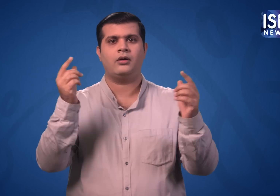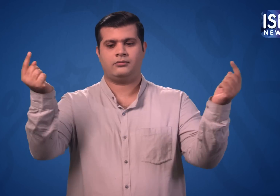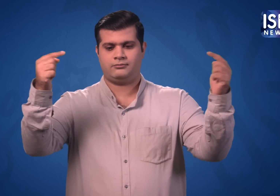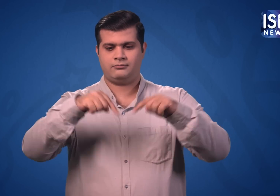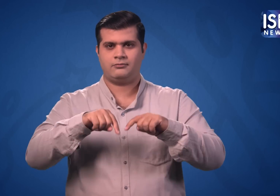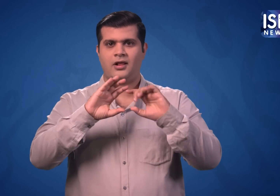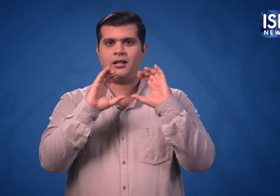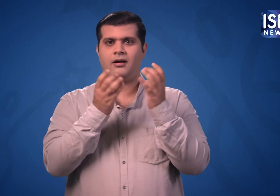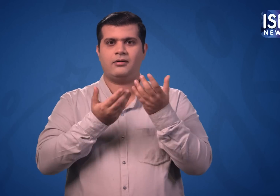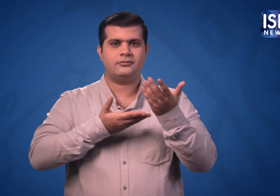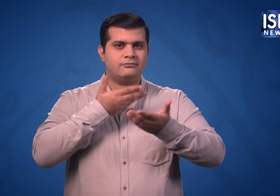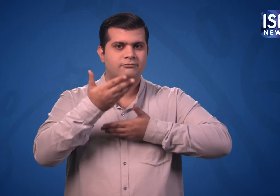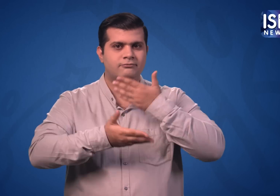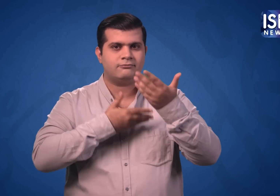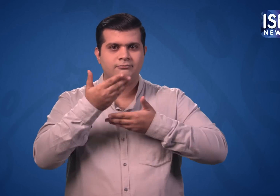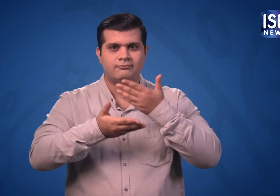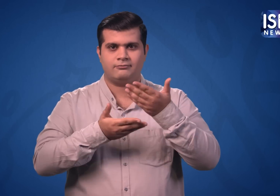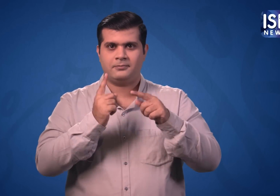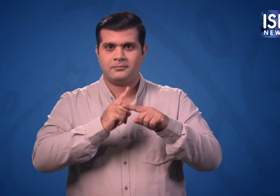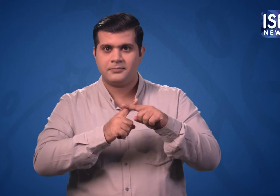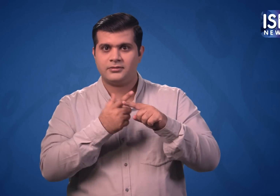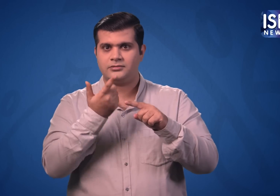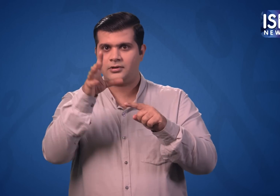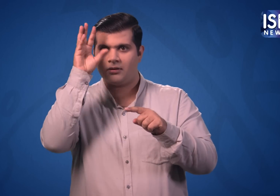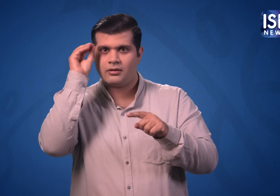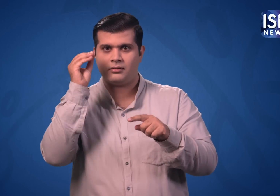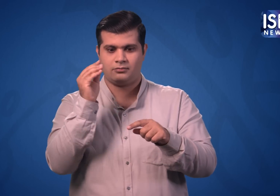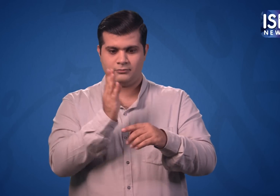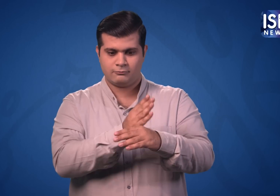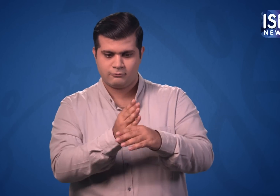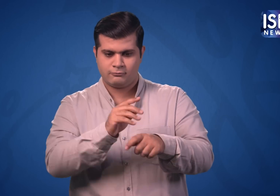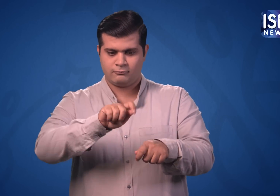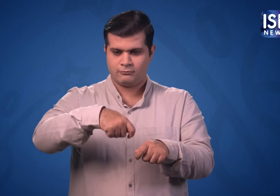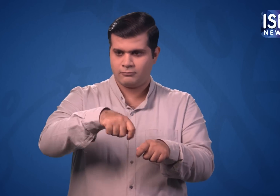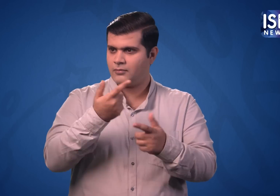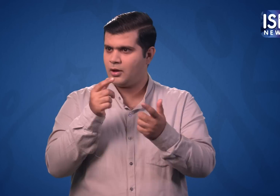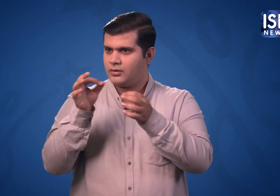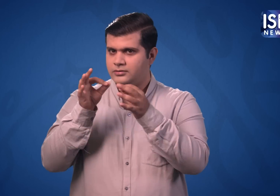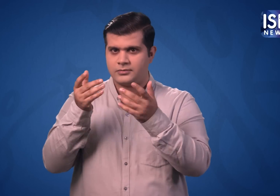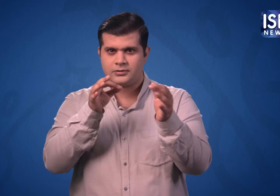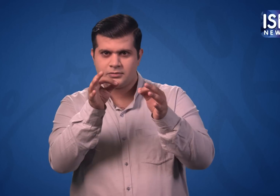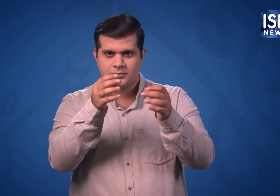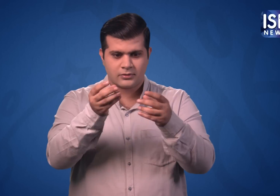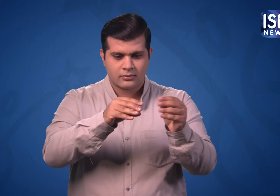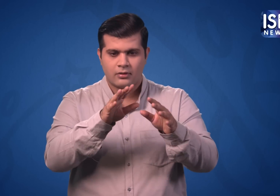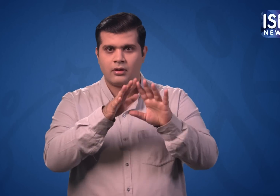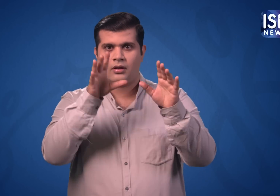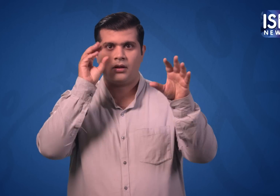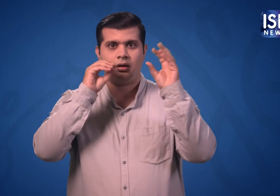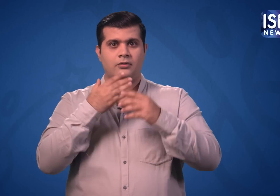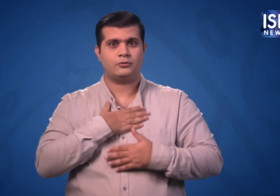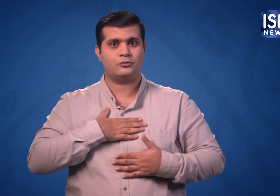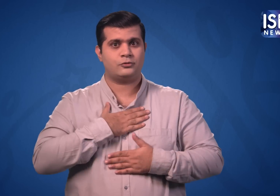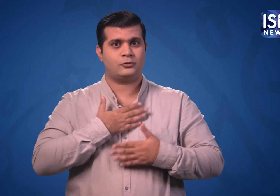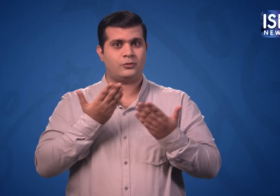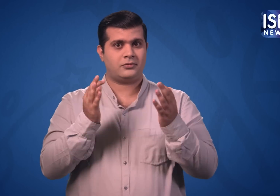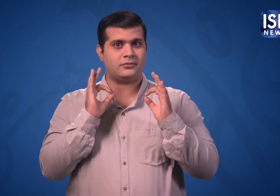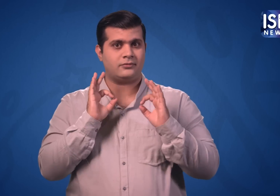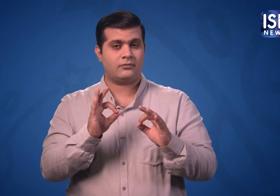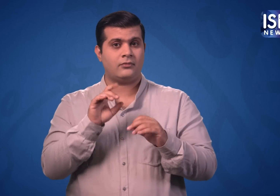It is an offline course and students have to be physically present in the classroom. You will really enjoy.